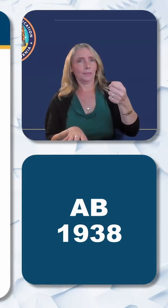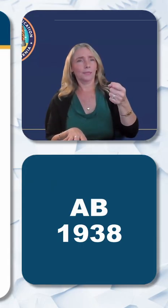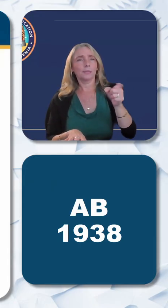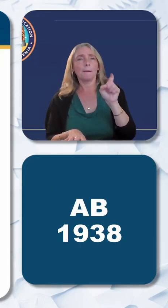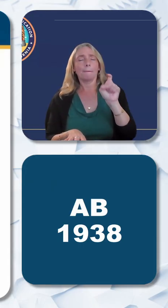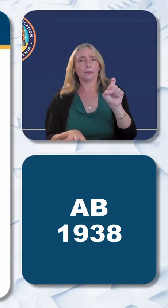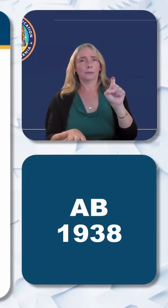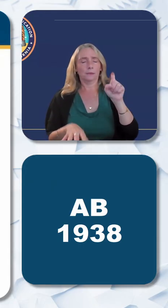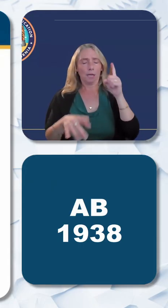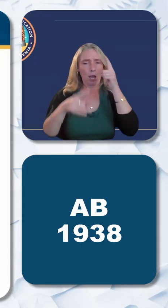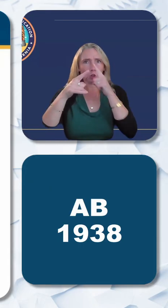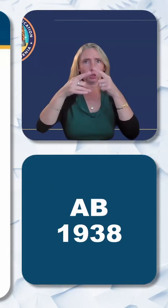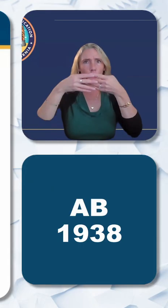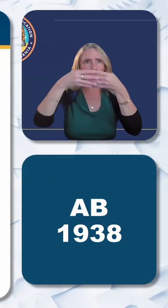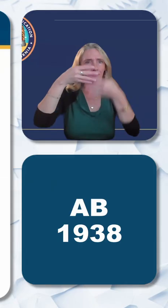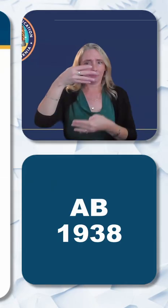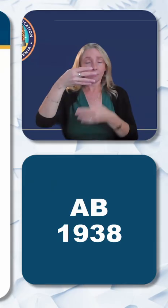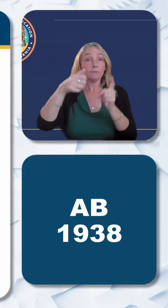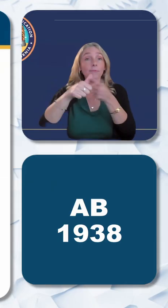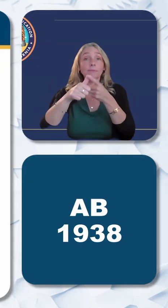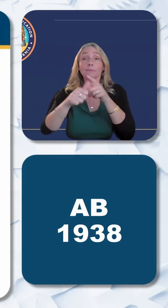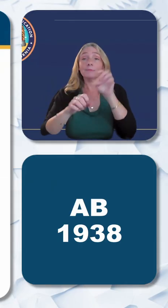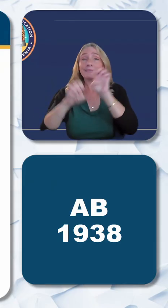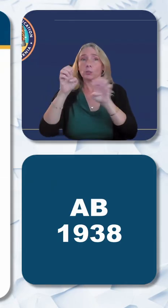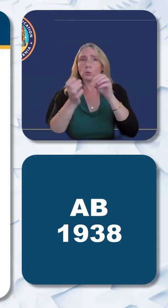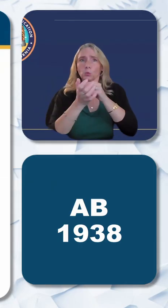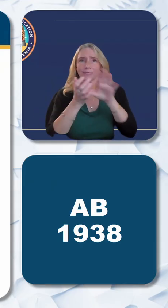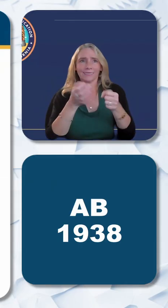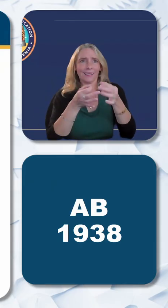this really requires a team decision for placement. You have to consider